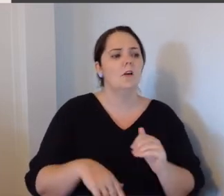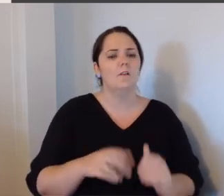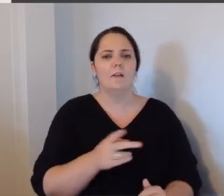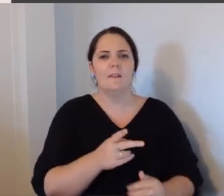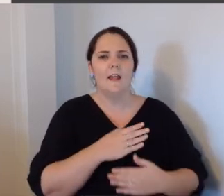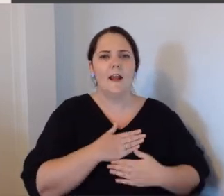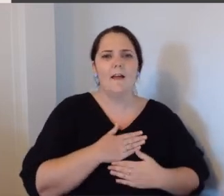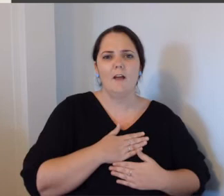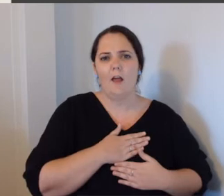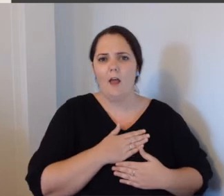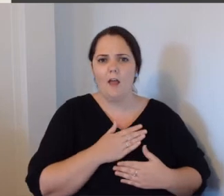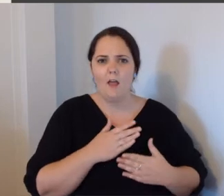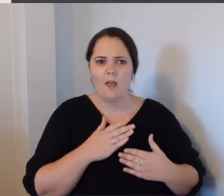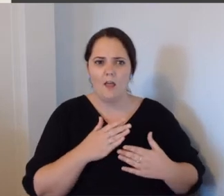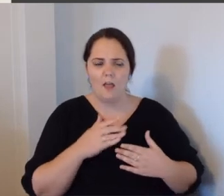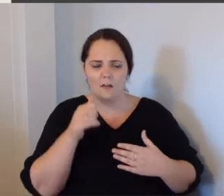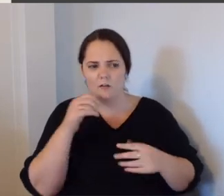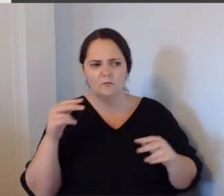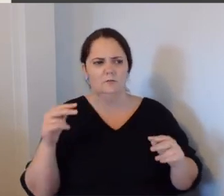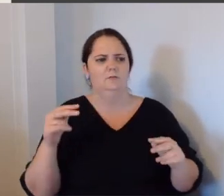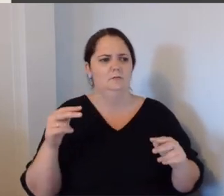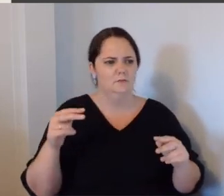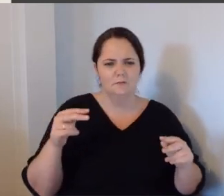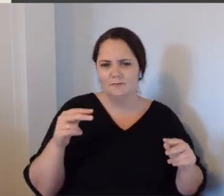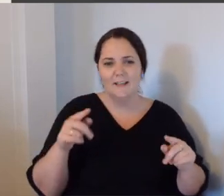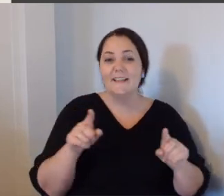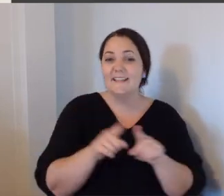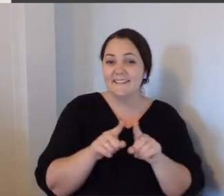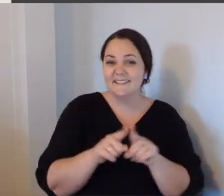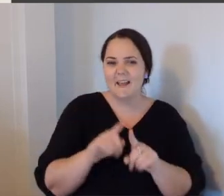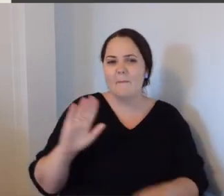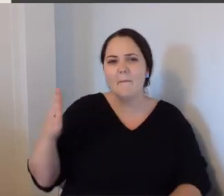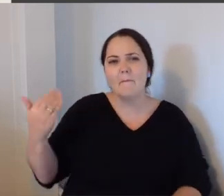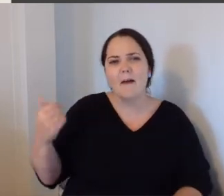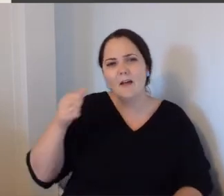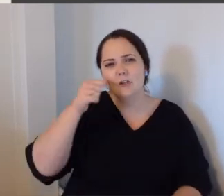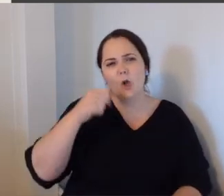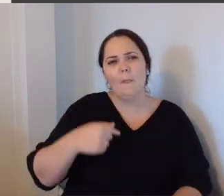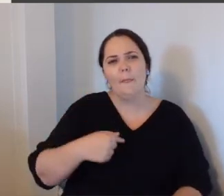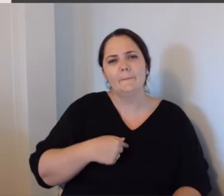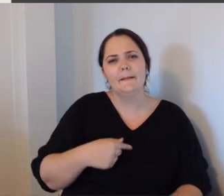as the art world reckons with the #metoo movement. What was once tolerated and even celebrated as